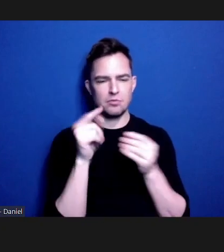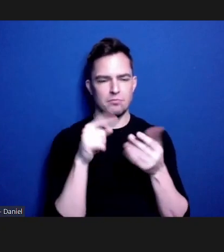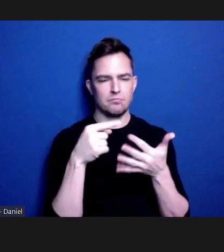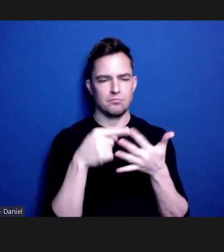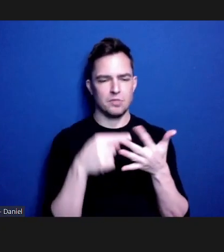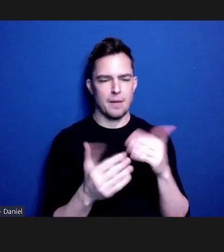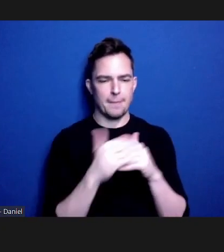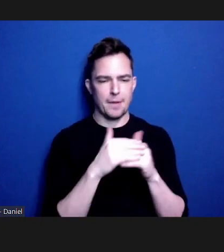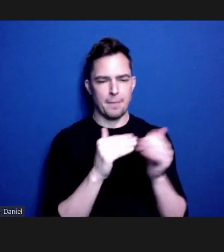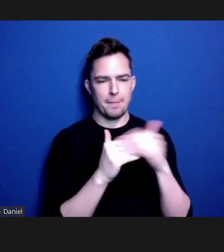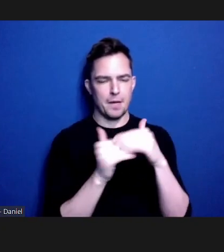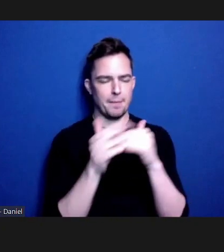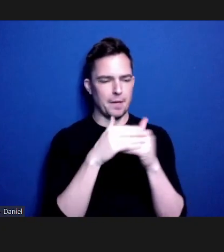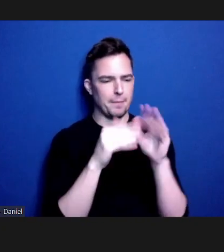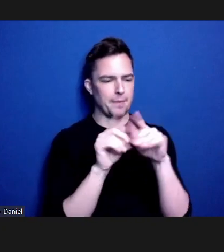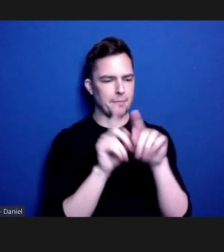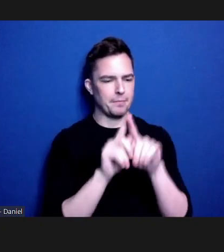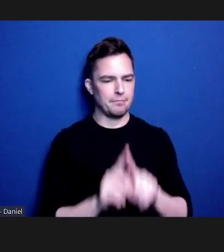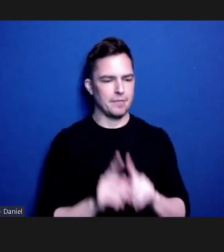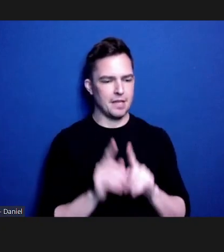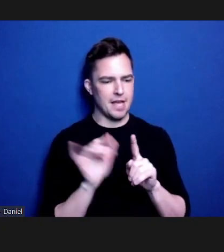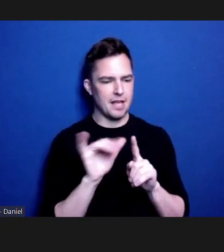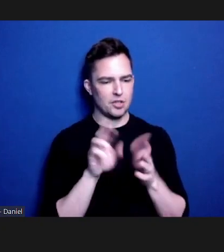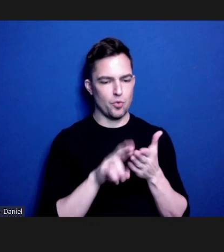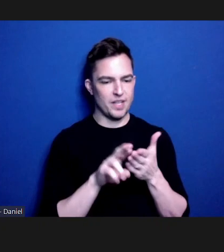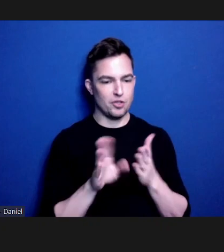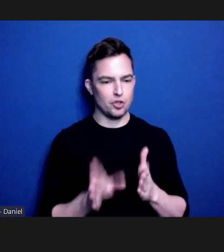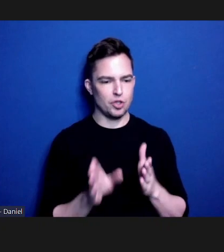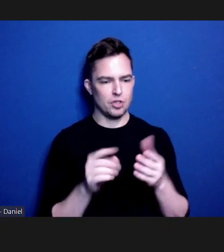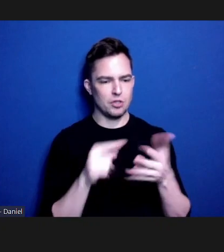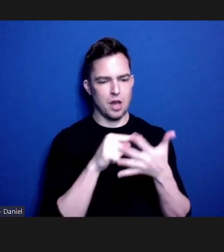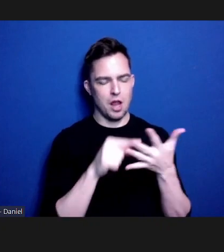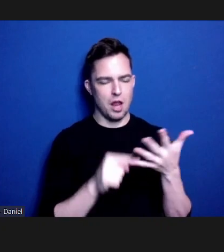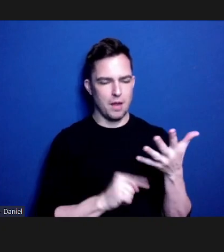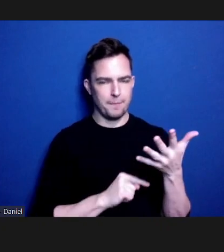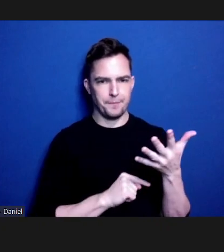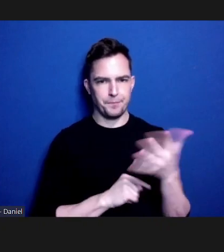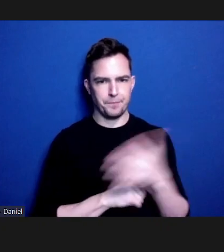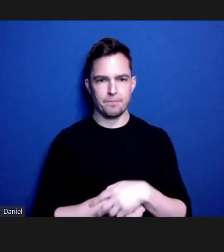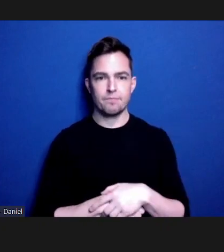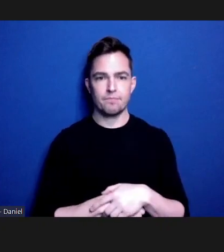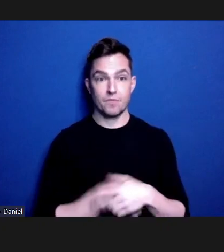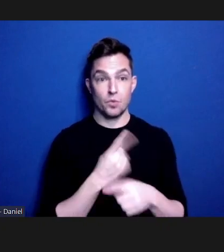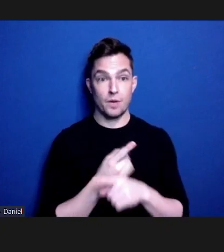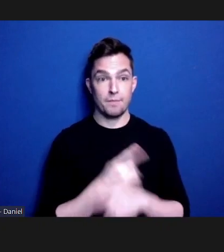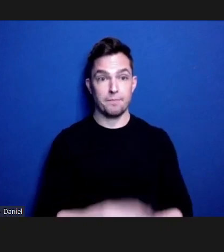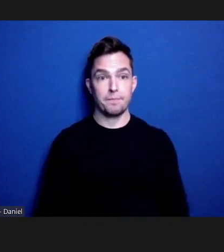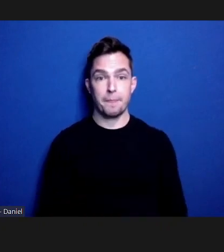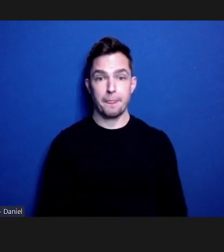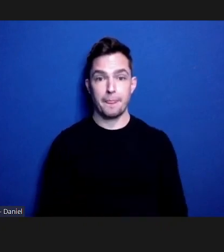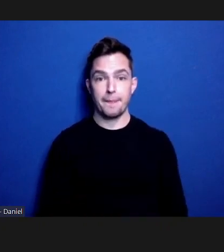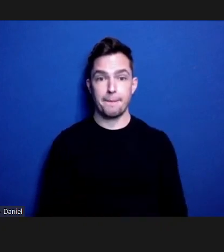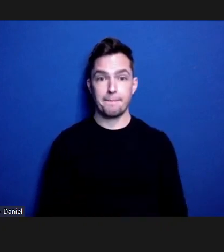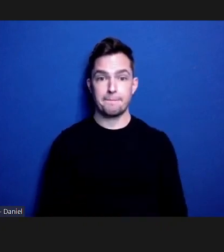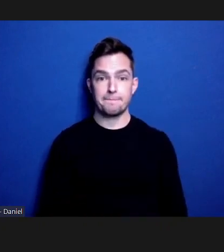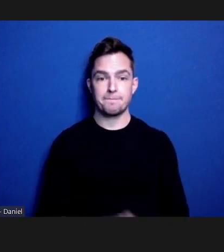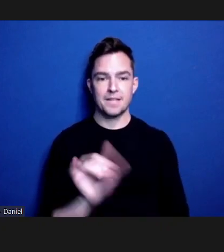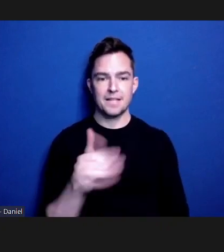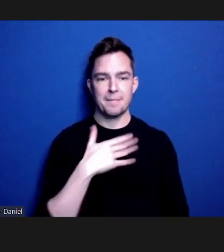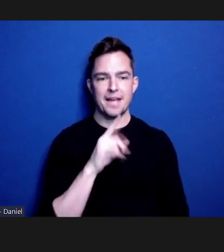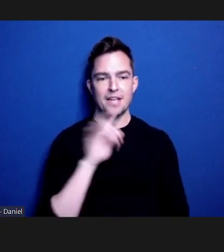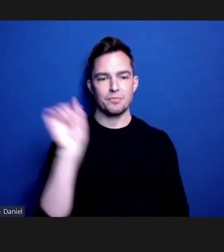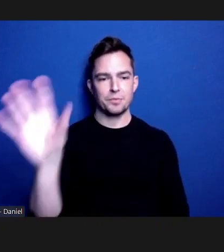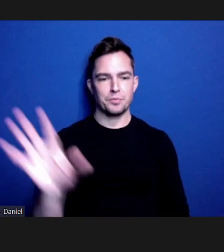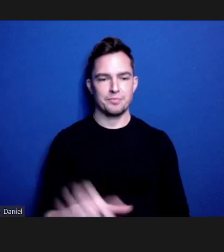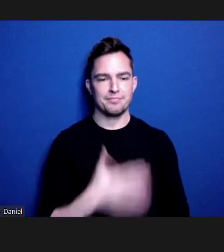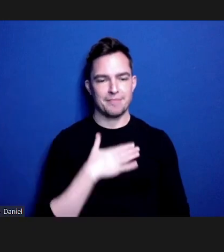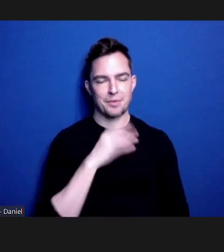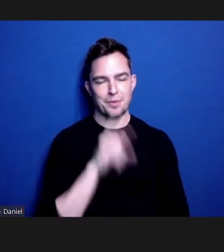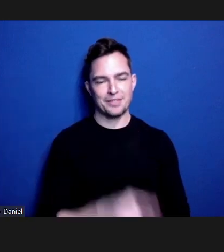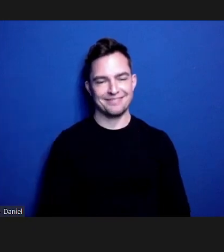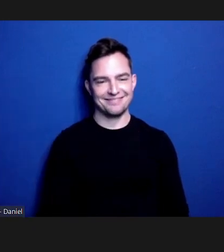in my position as a researcher, right? So, that's my answer. That's my response.